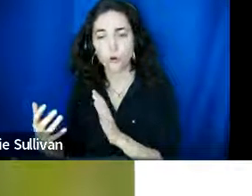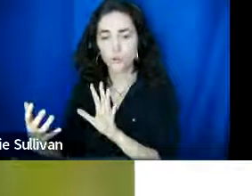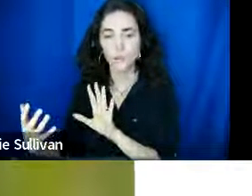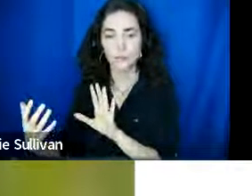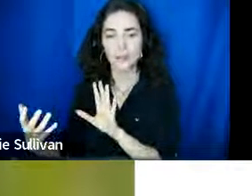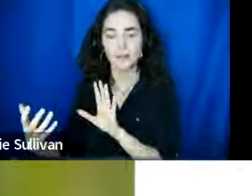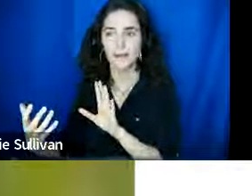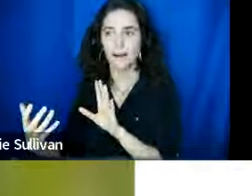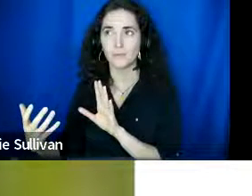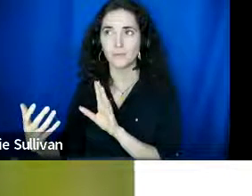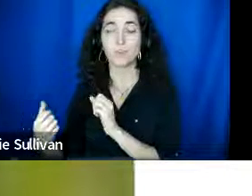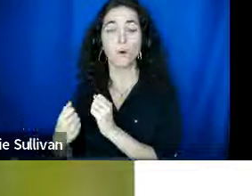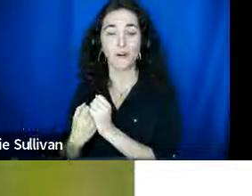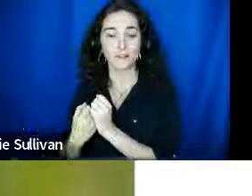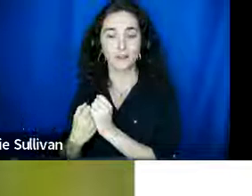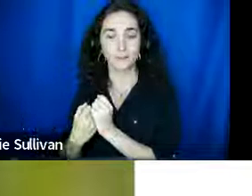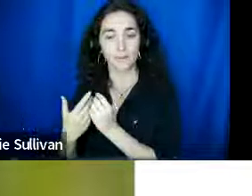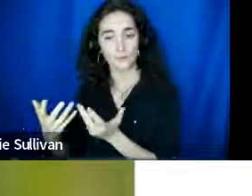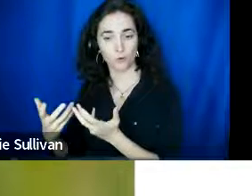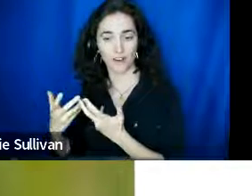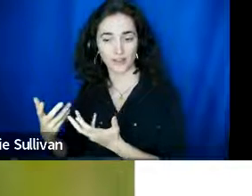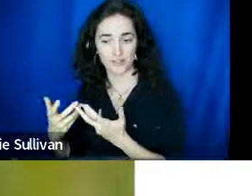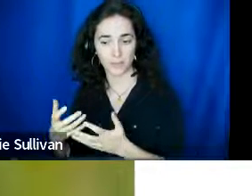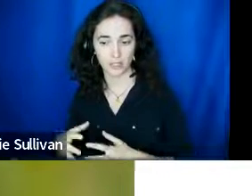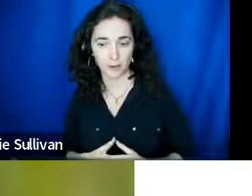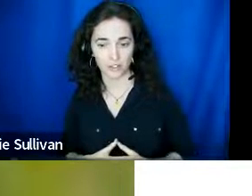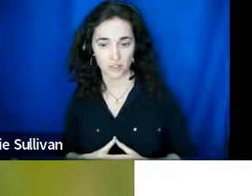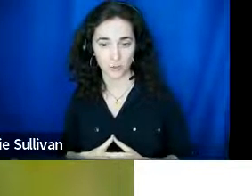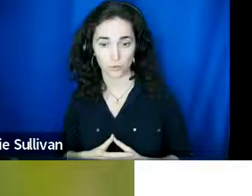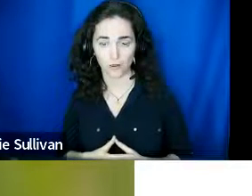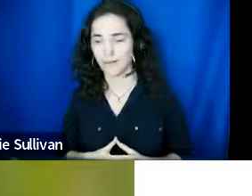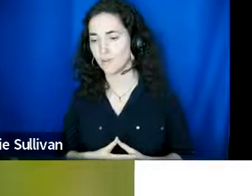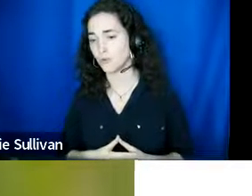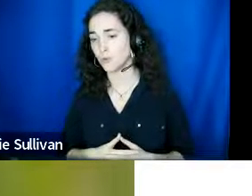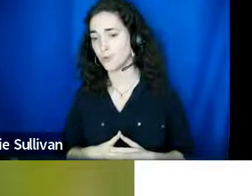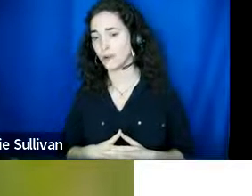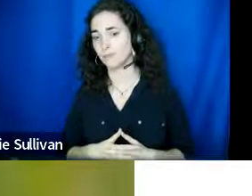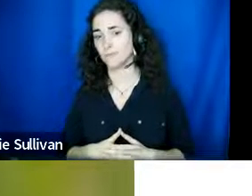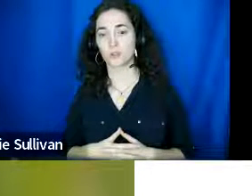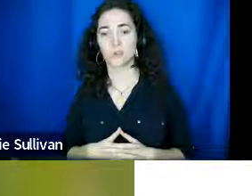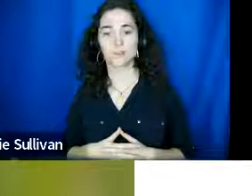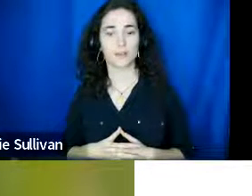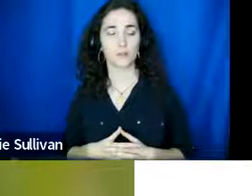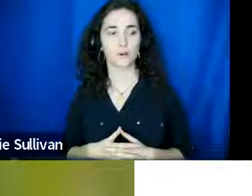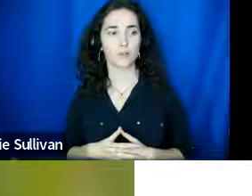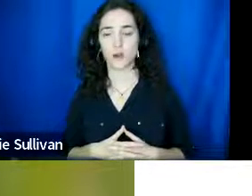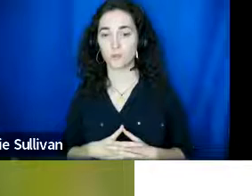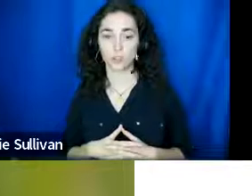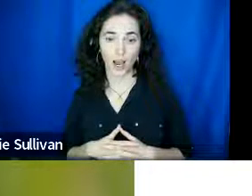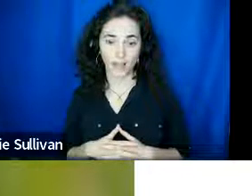user, you also want to be supported by people who've had the same experience as you. If you were to say you were trying to travel to China.